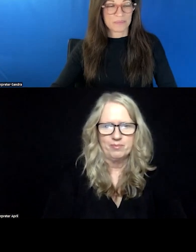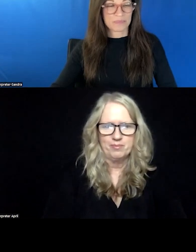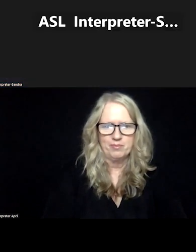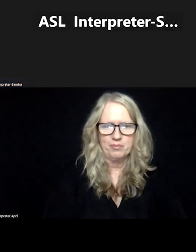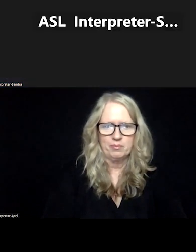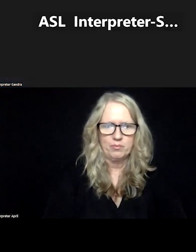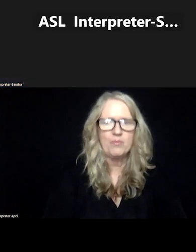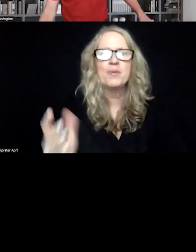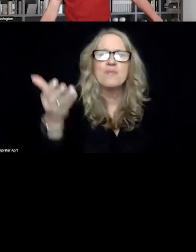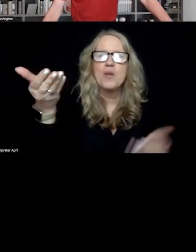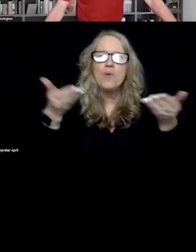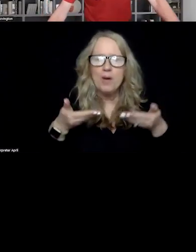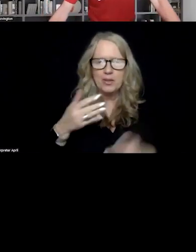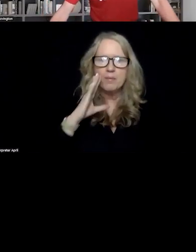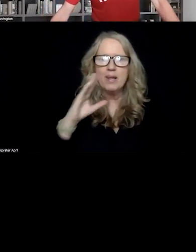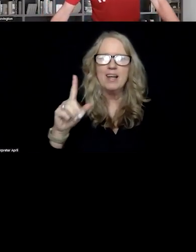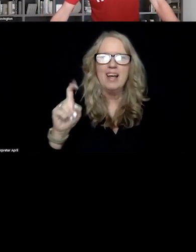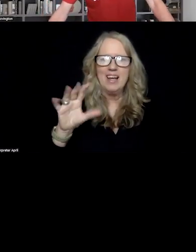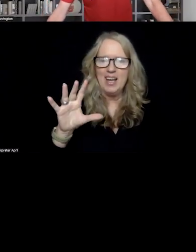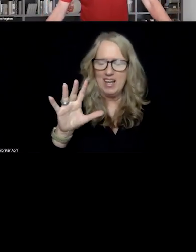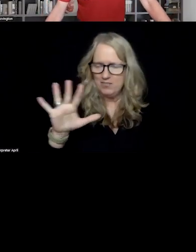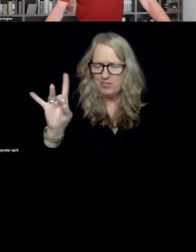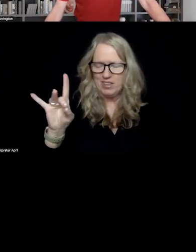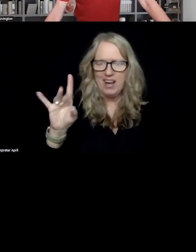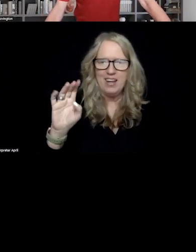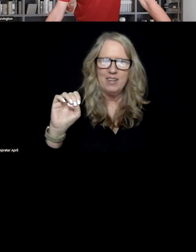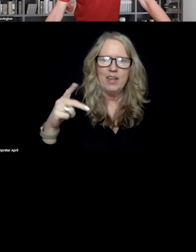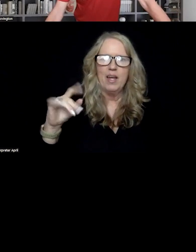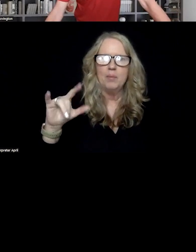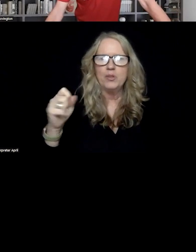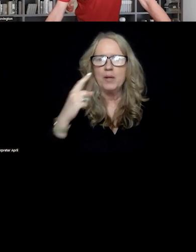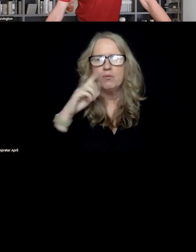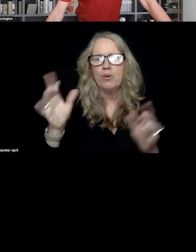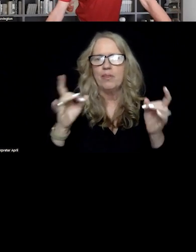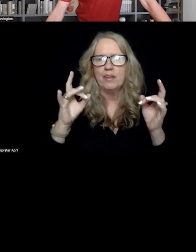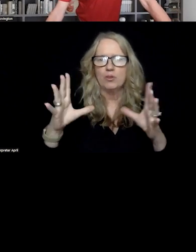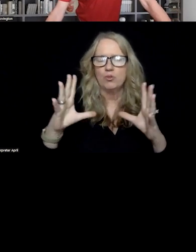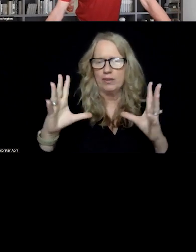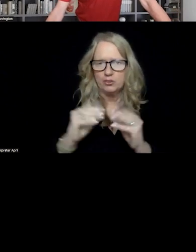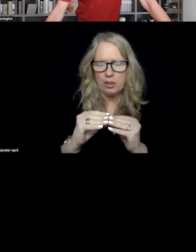WELCOME TO THE 158 EPISODE OF THE CRISIS JAM, OUR 988